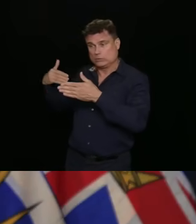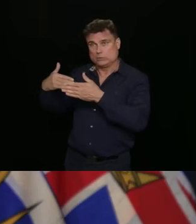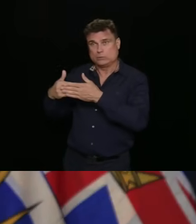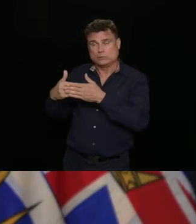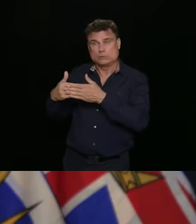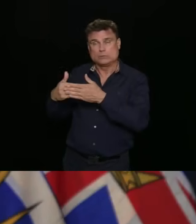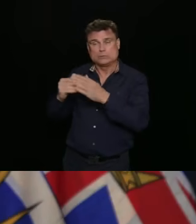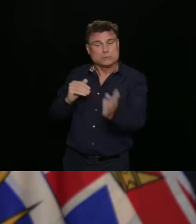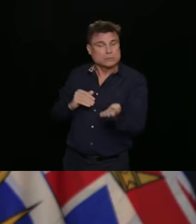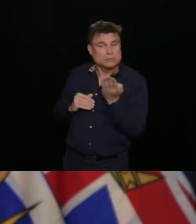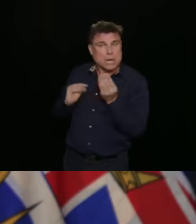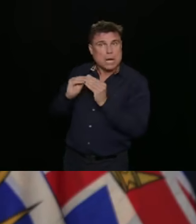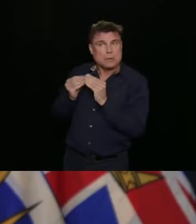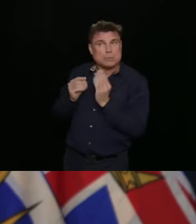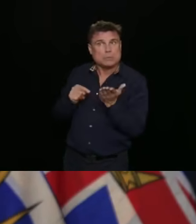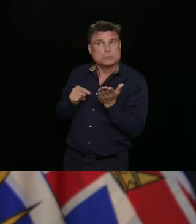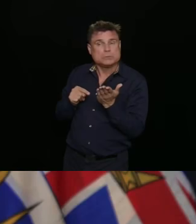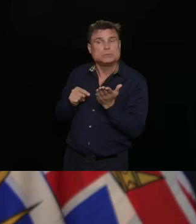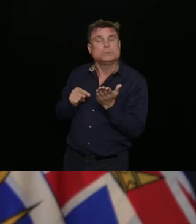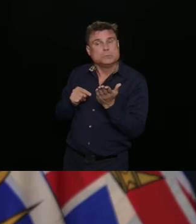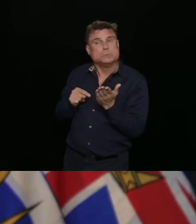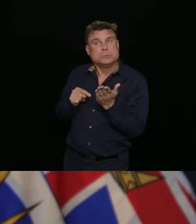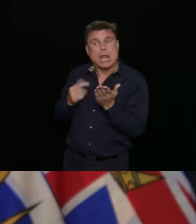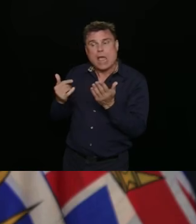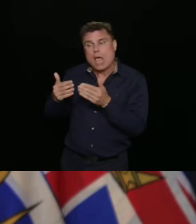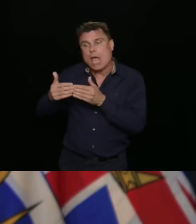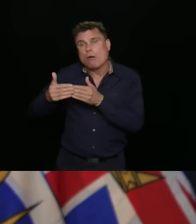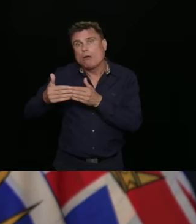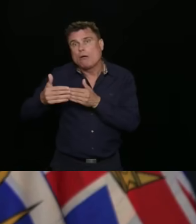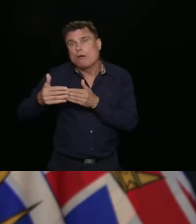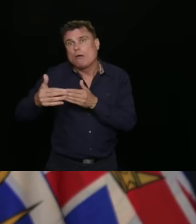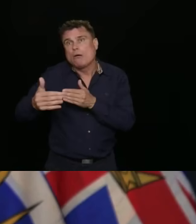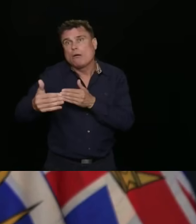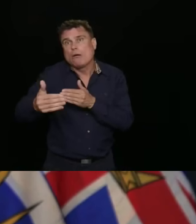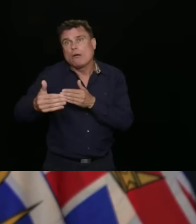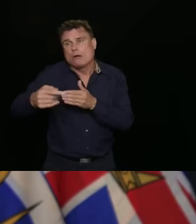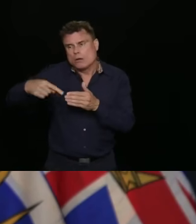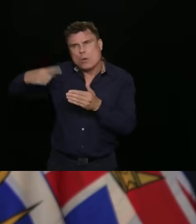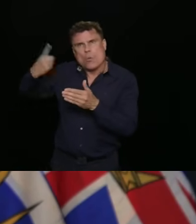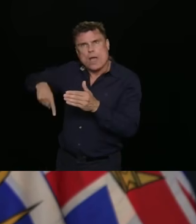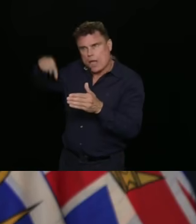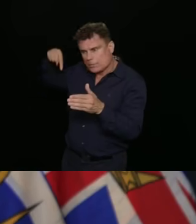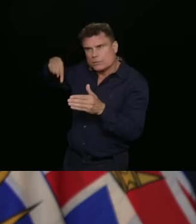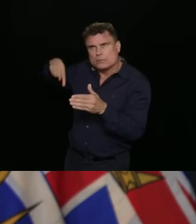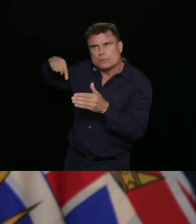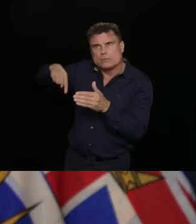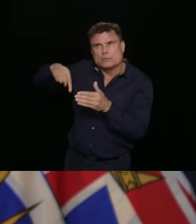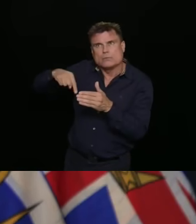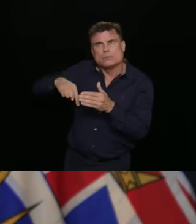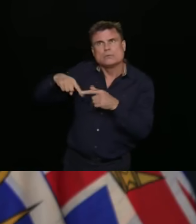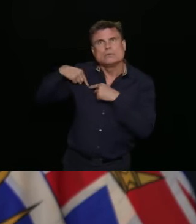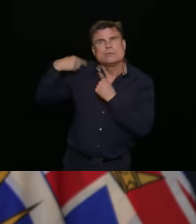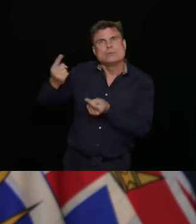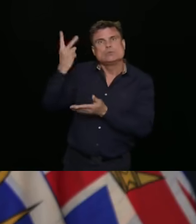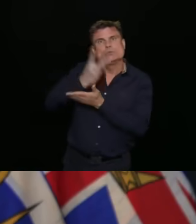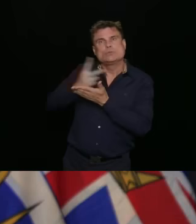We do that effectively by keeping our contacts smaller. We know we're travelling more, going to work, going to different settings.